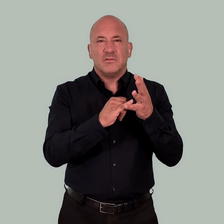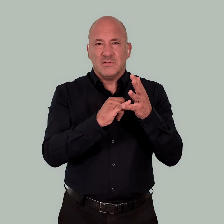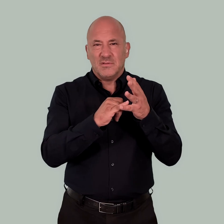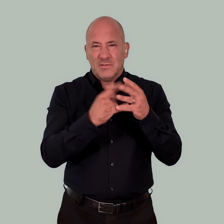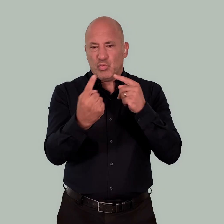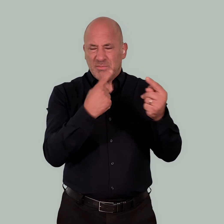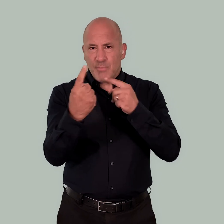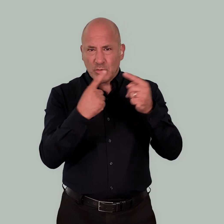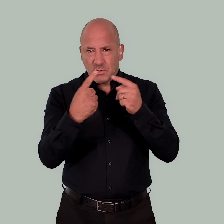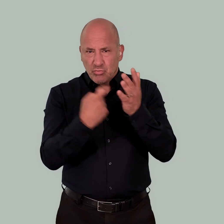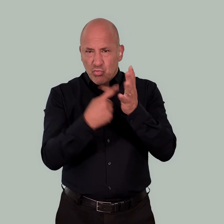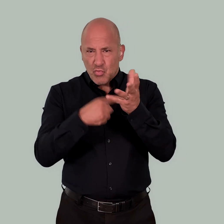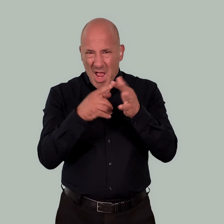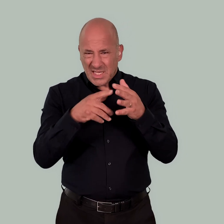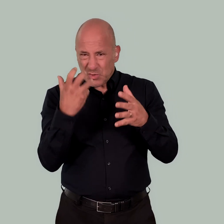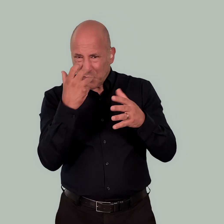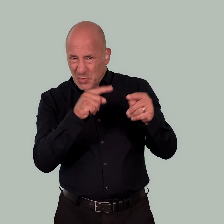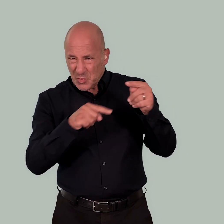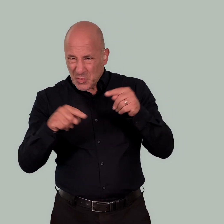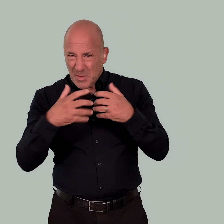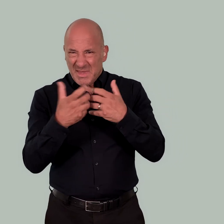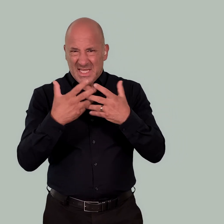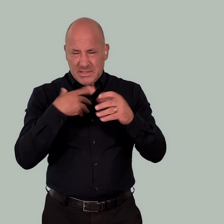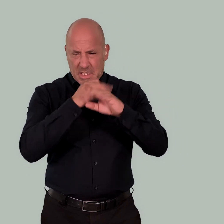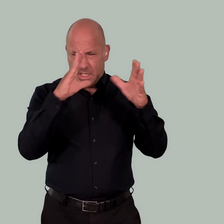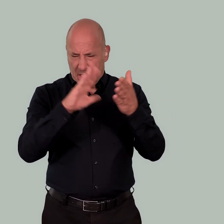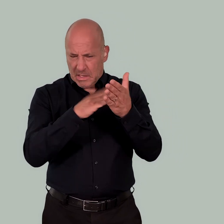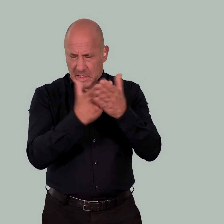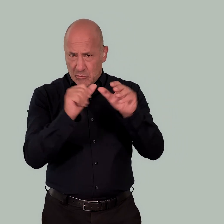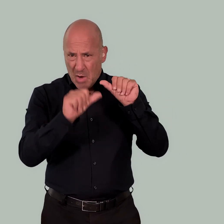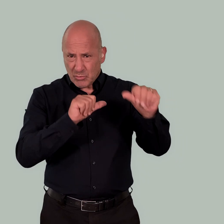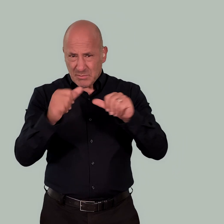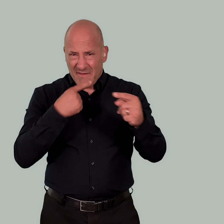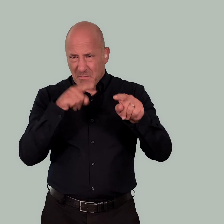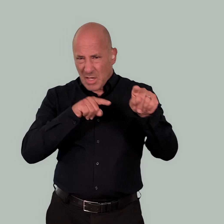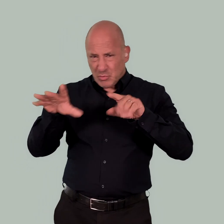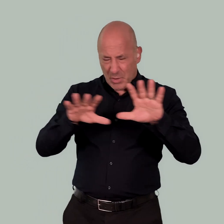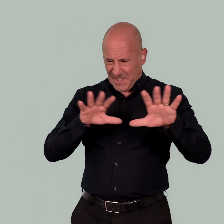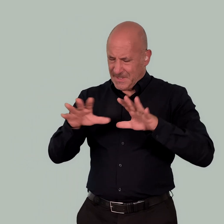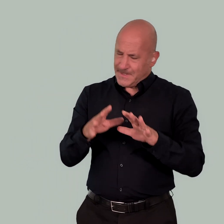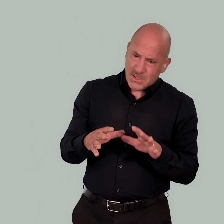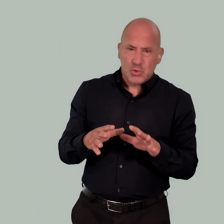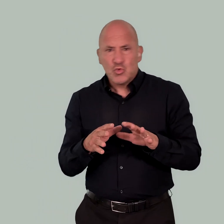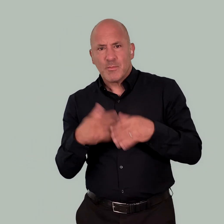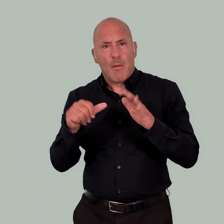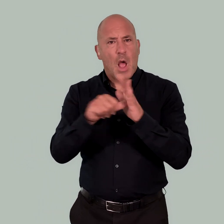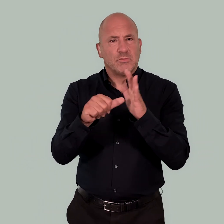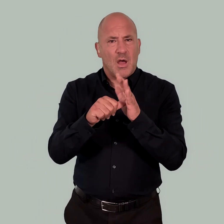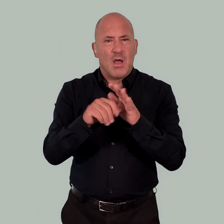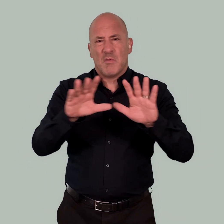in the LFS and FRS present for interpreting those sources. But they conclude that since the HSE and UKHLS